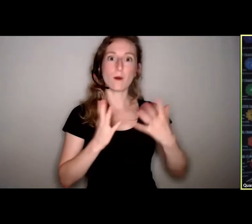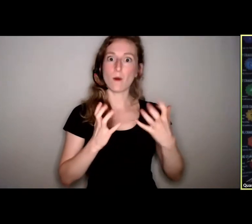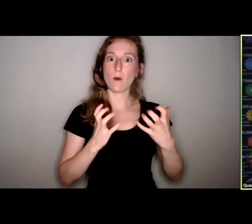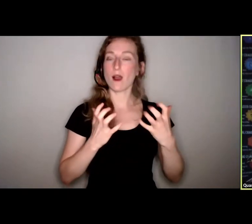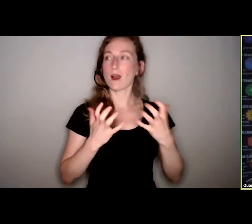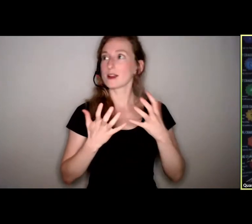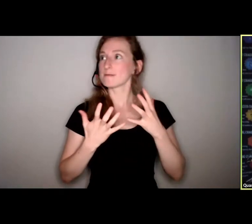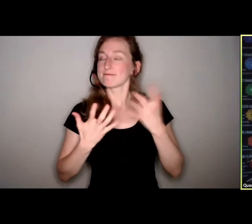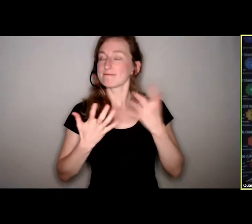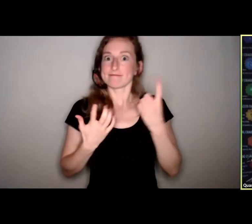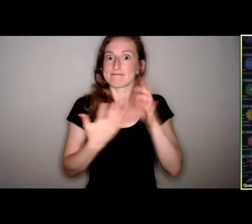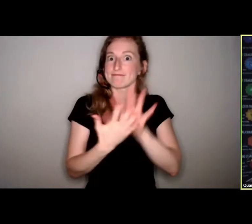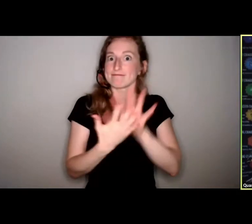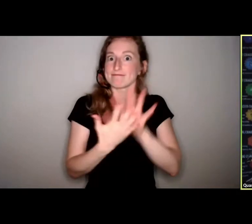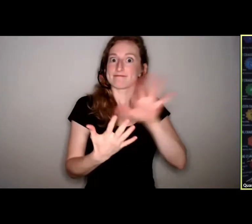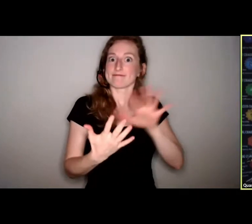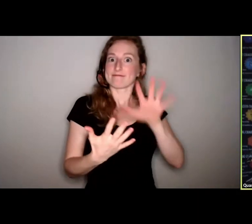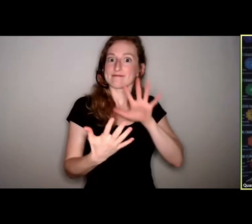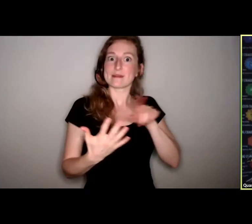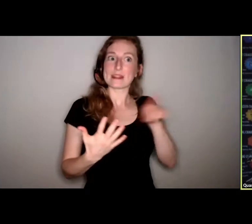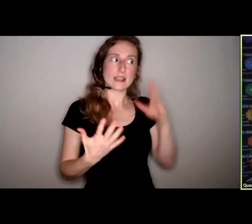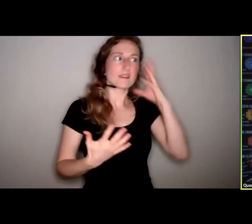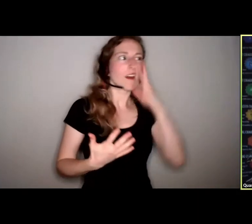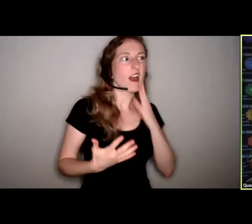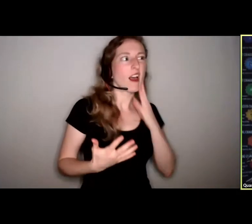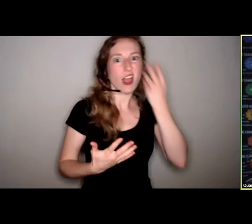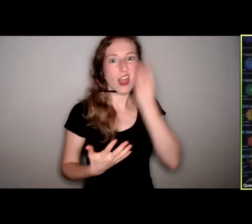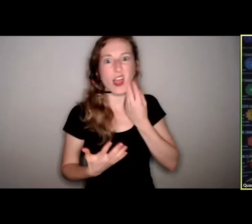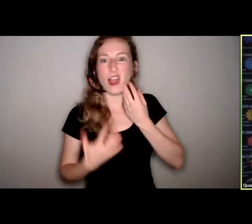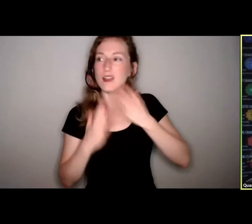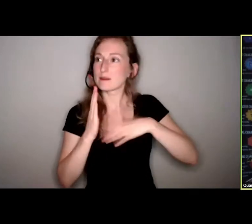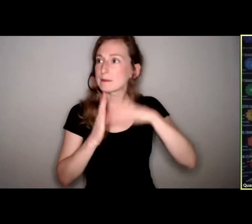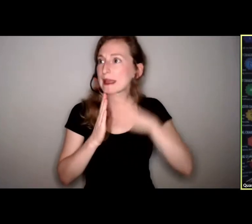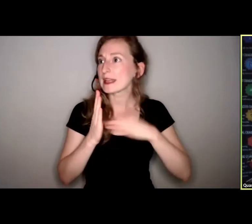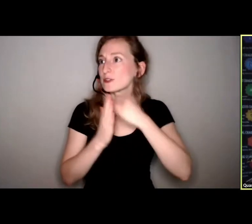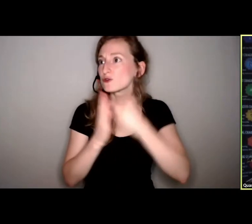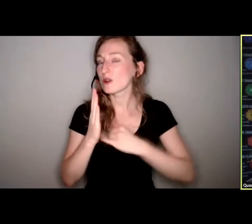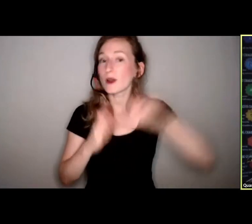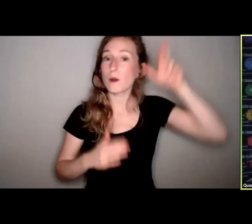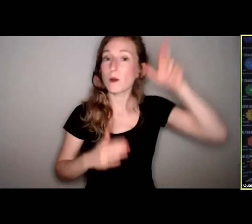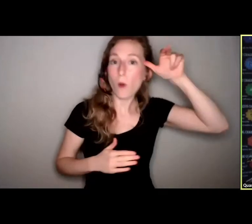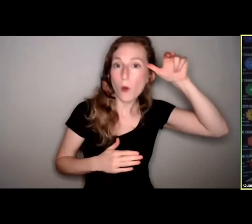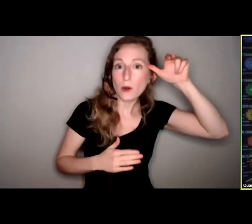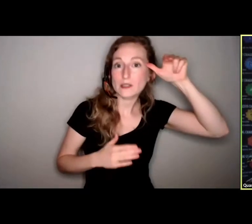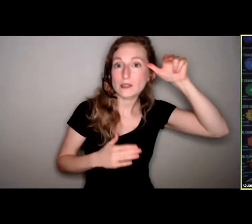He was ready to do something completely different. So, you know what he did?